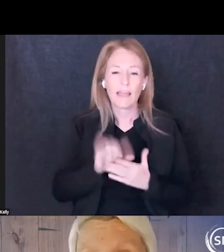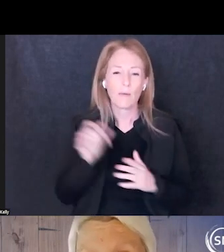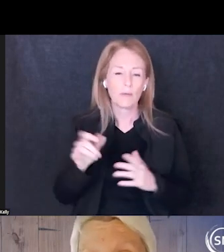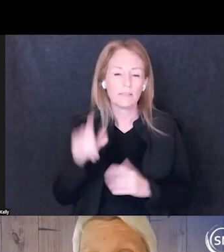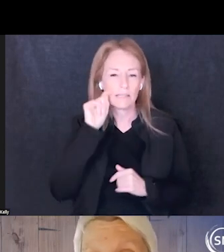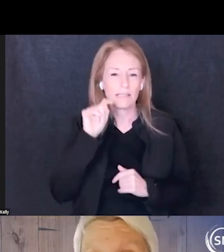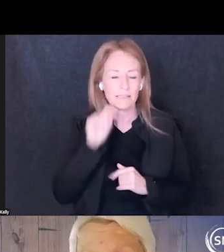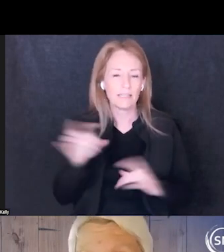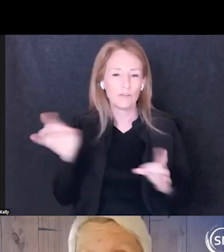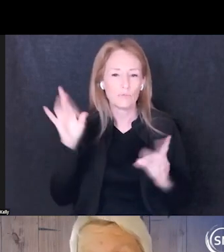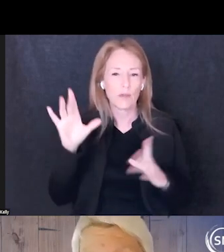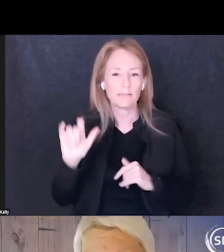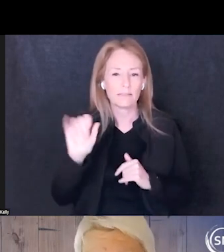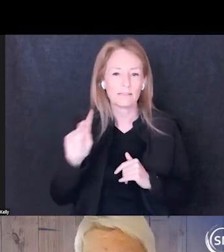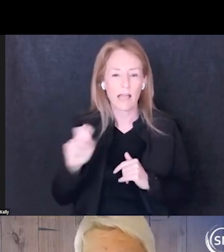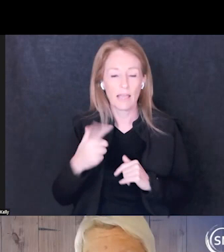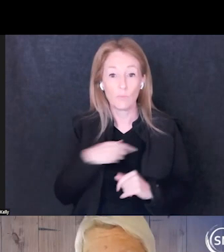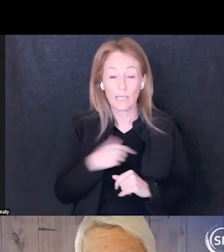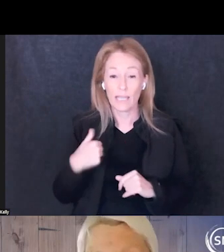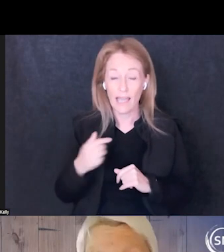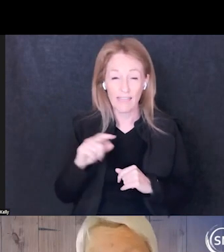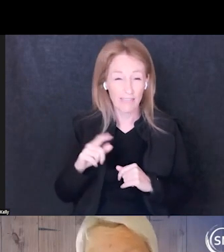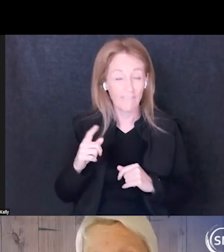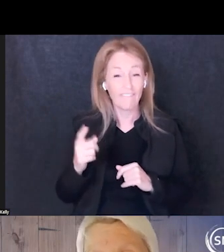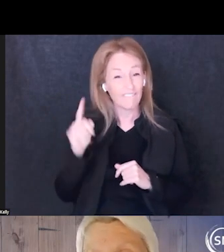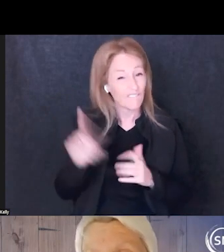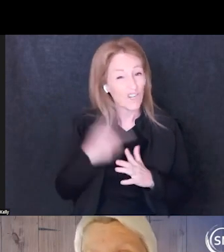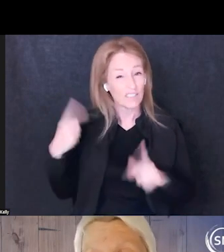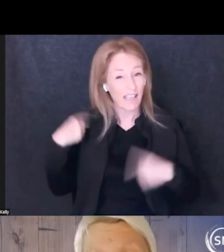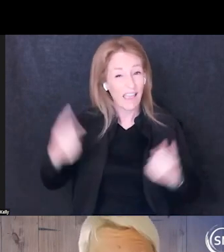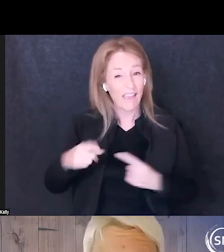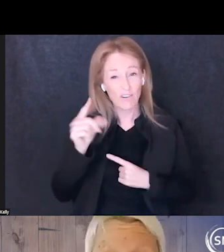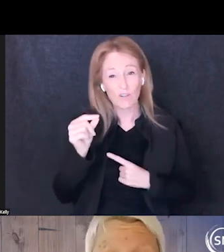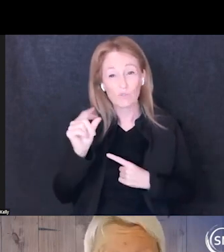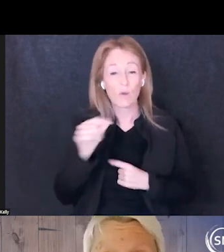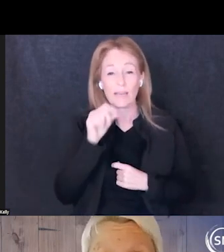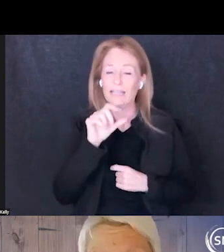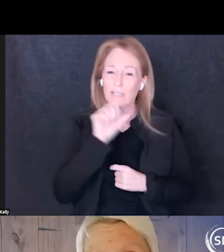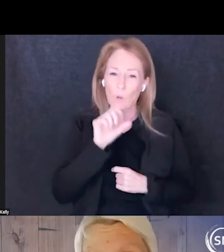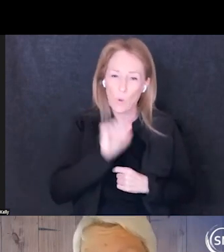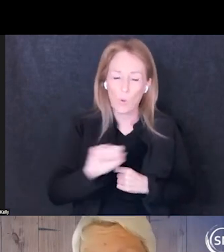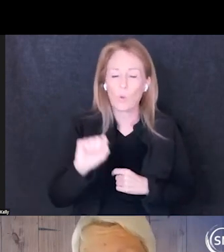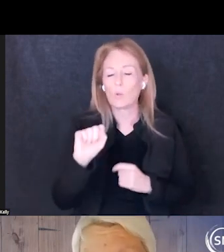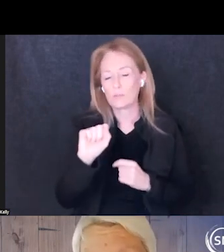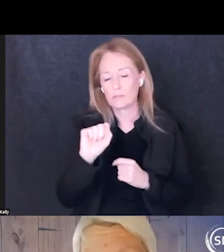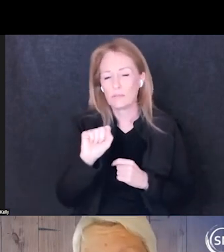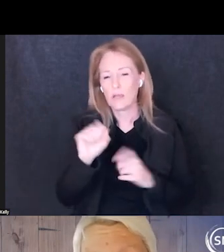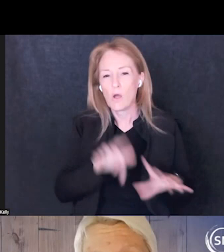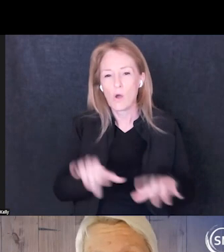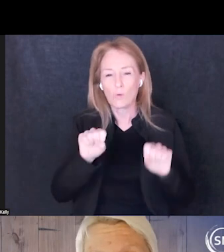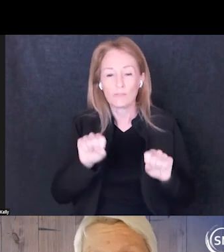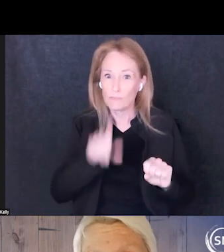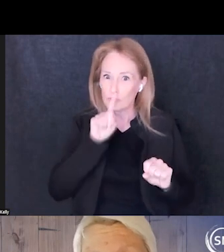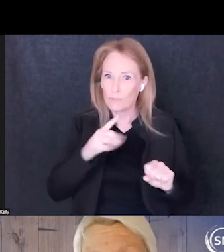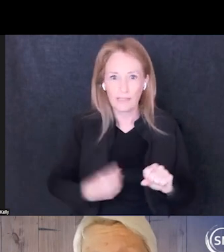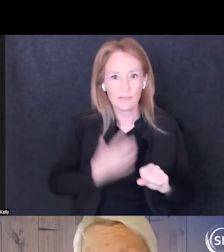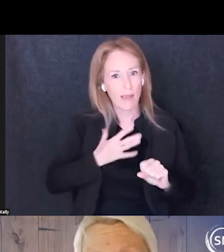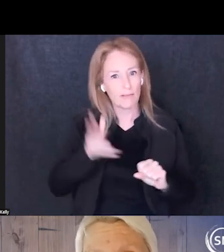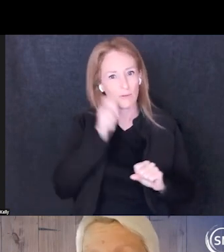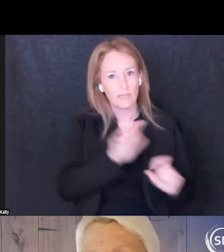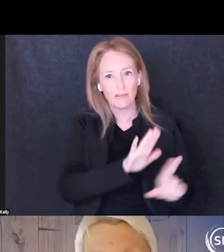WE HAD OUR FIRST EVER 20-YEAR OLD HOST.